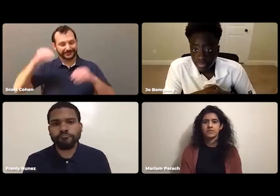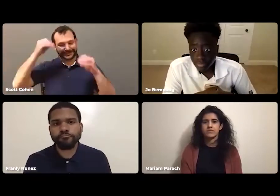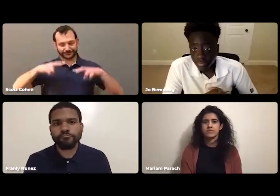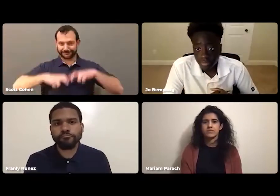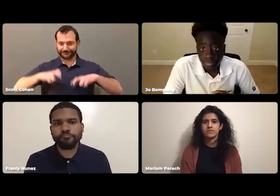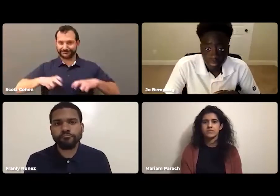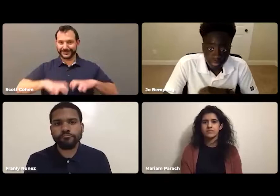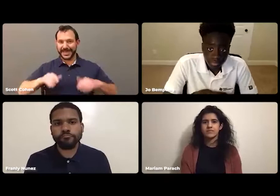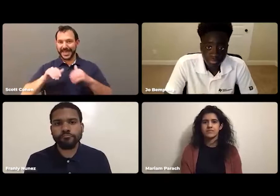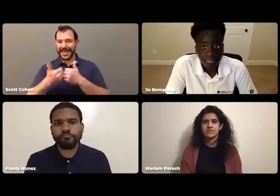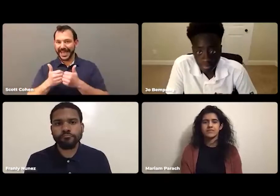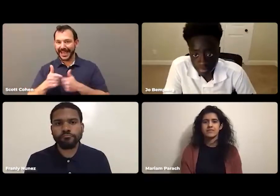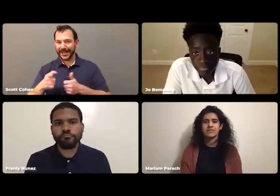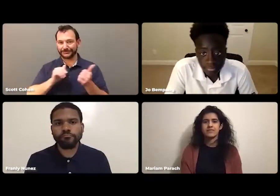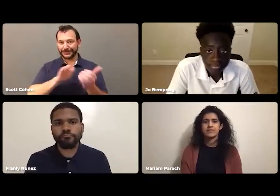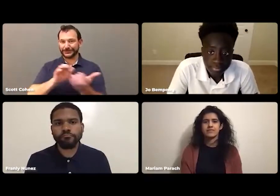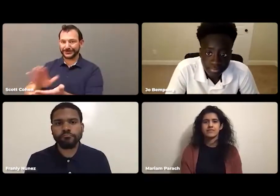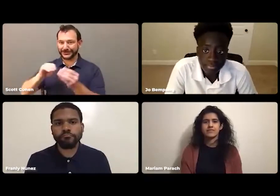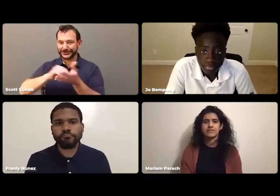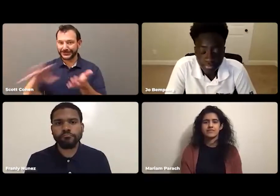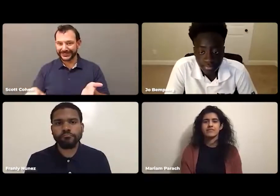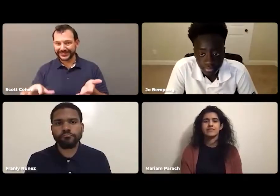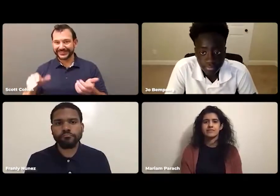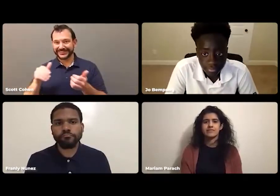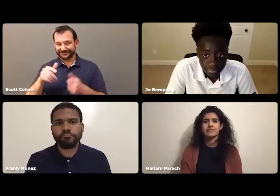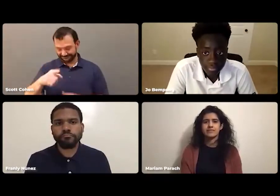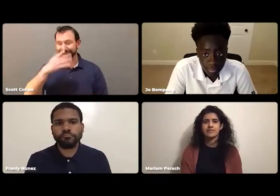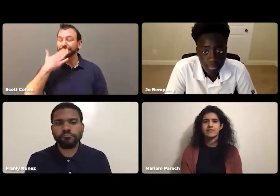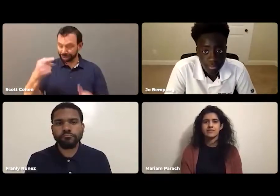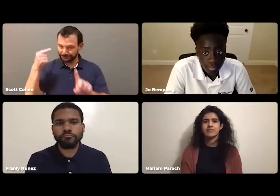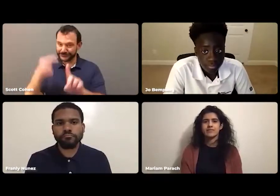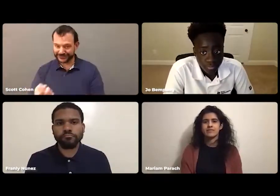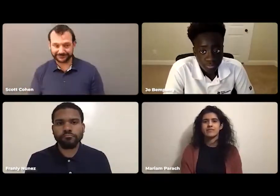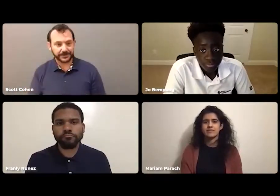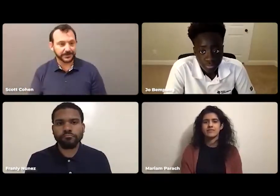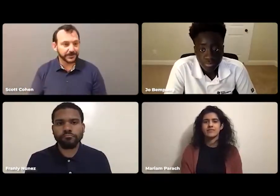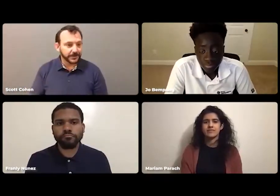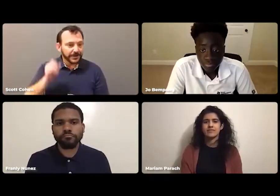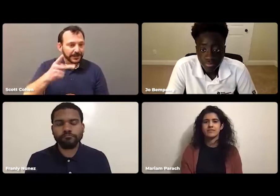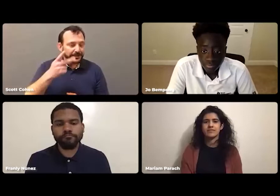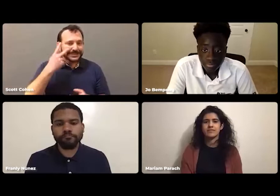That goes back to teachers analyzing their own bias in their approach